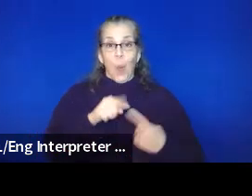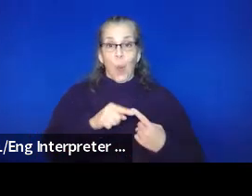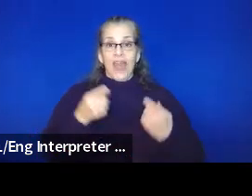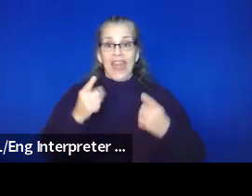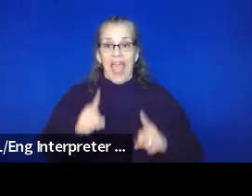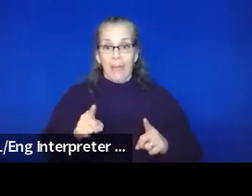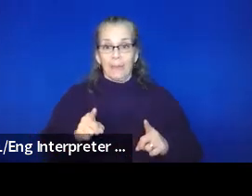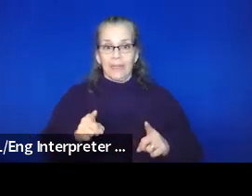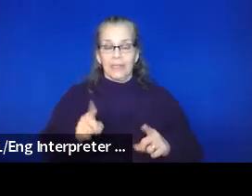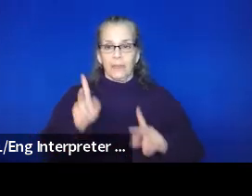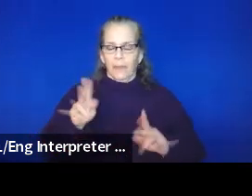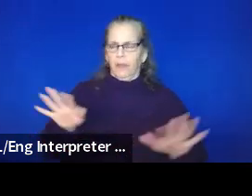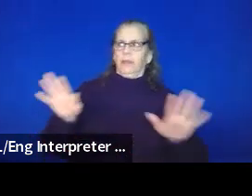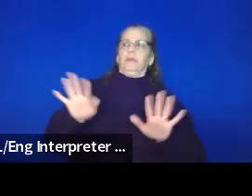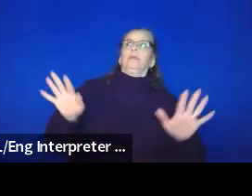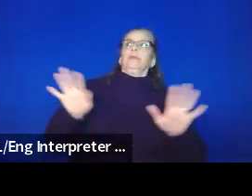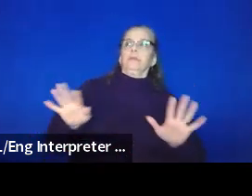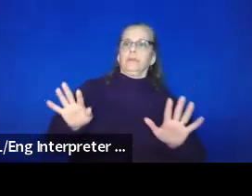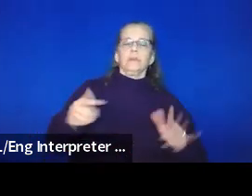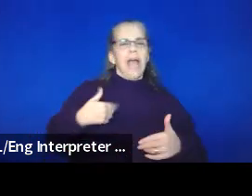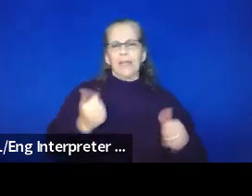for people. Even though I try really hard. So keeping